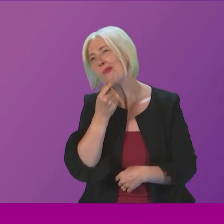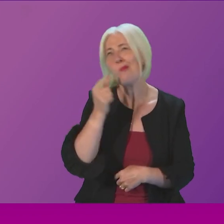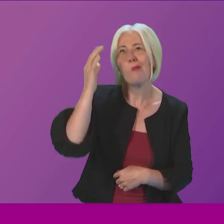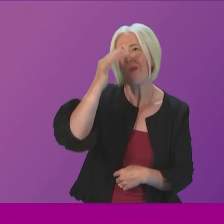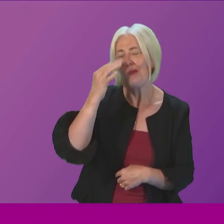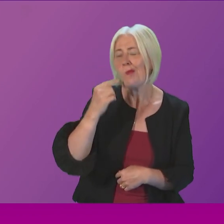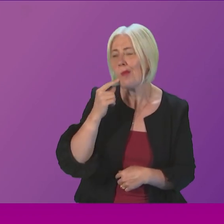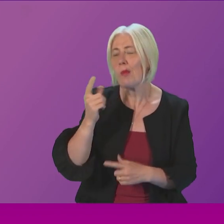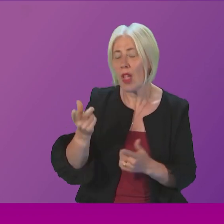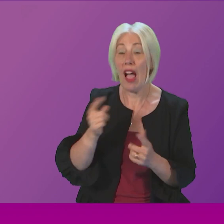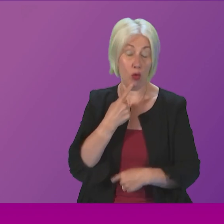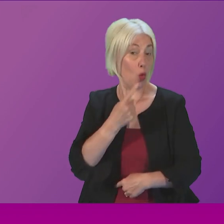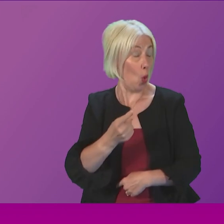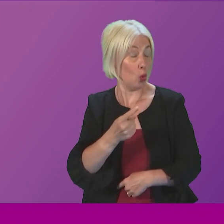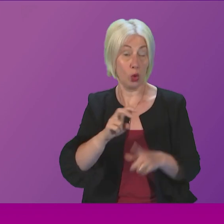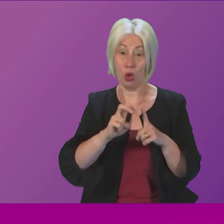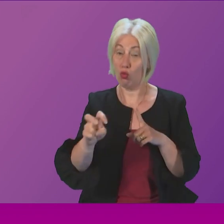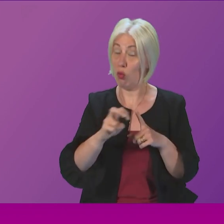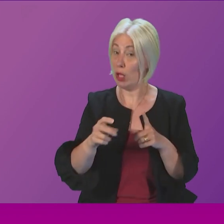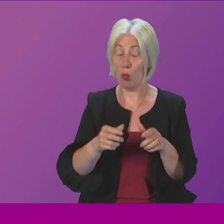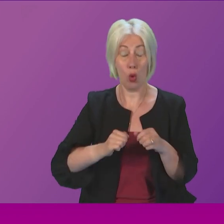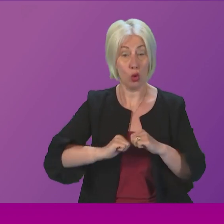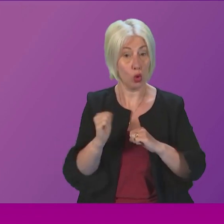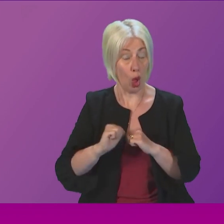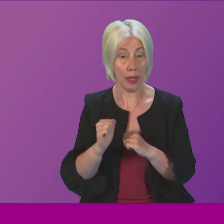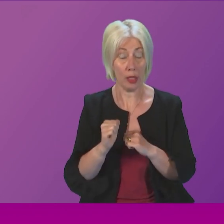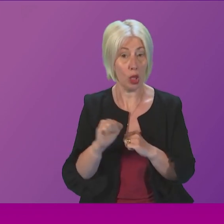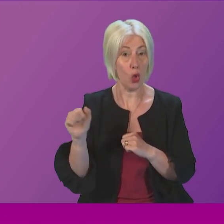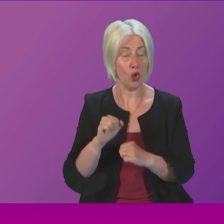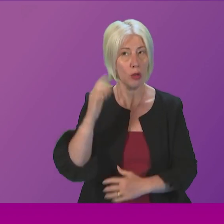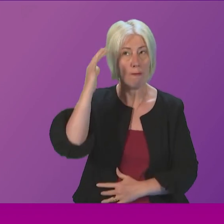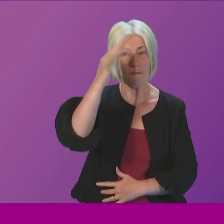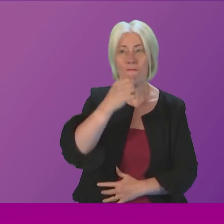I expect Transport Scotland—as I have told it—to reflect on it.